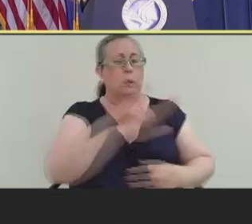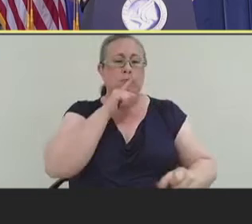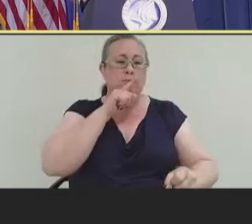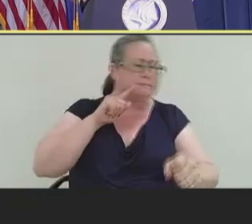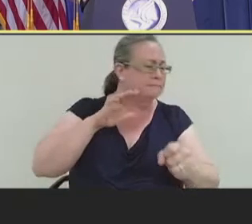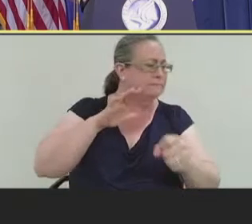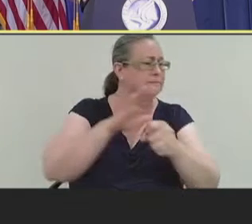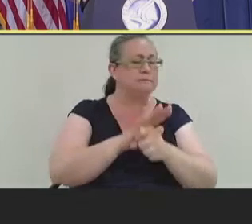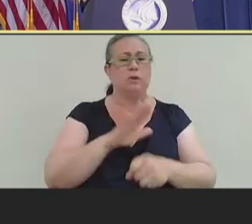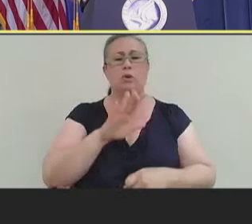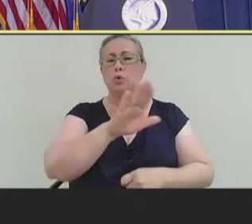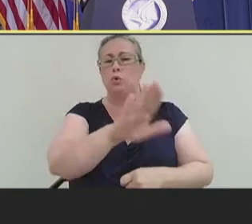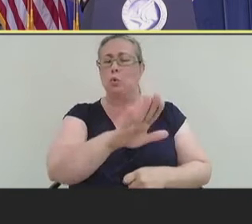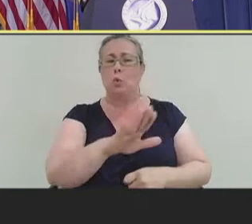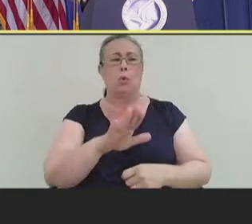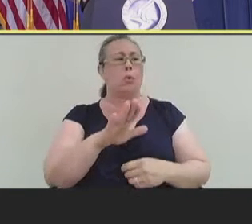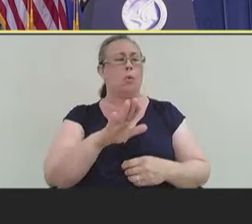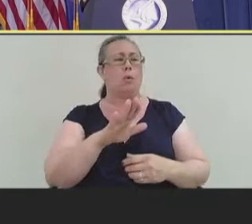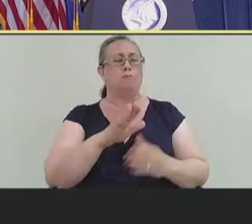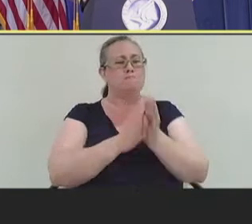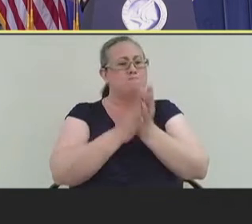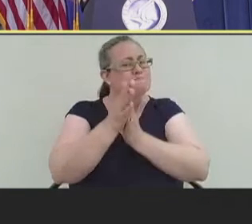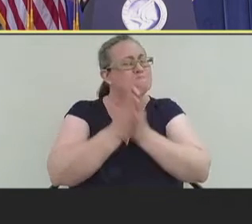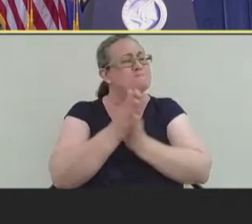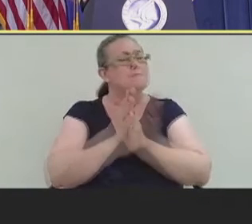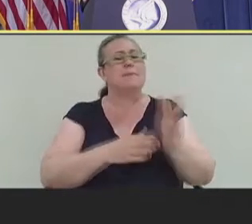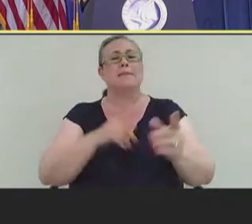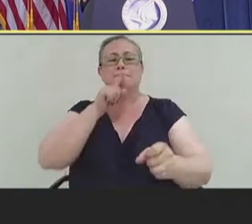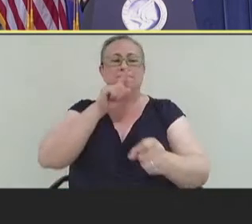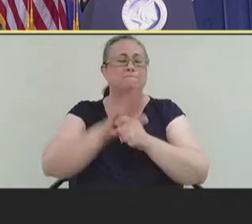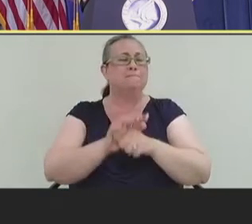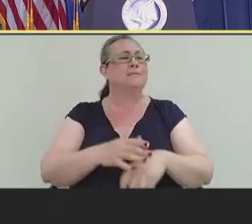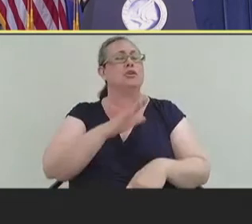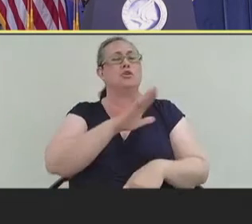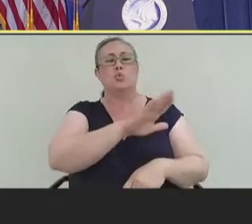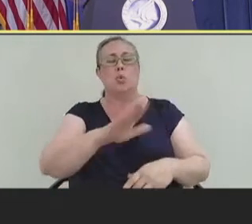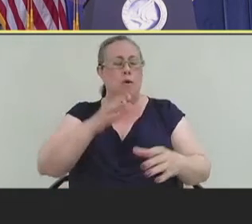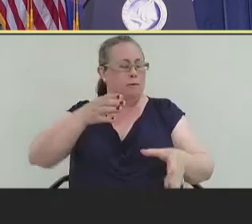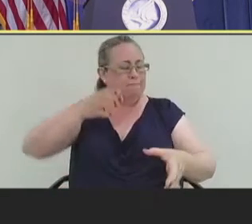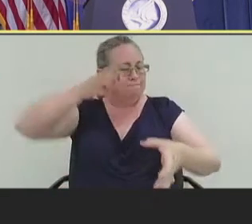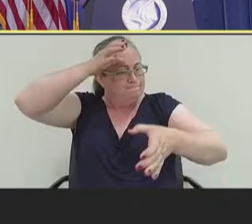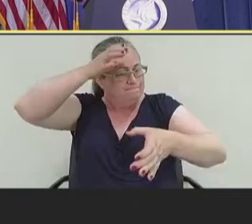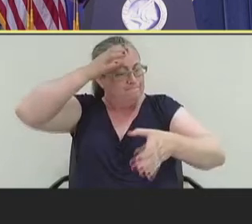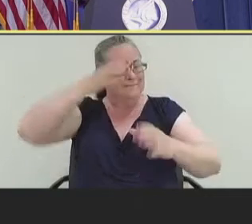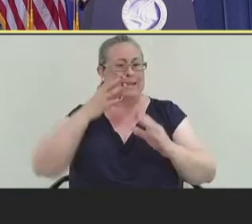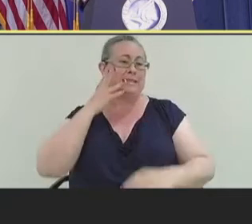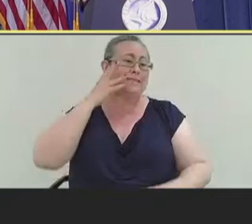and your commitment and your expertise and your experience -- I can keep going -- to optimizing